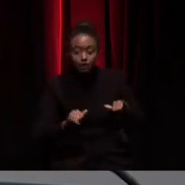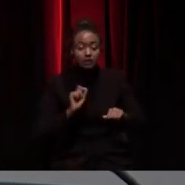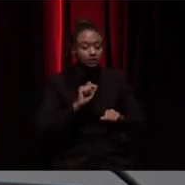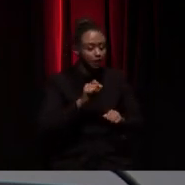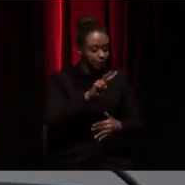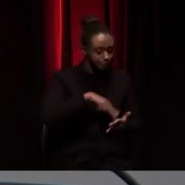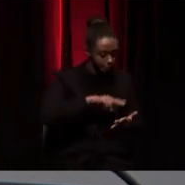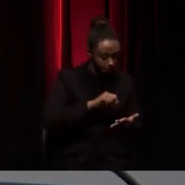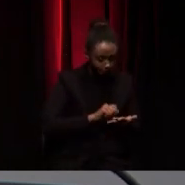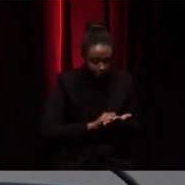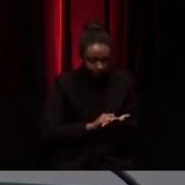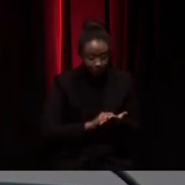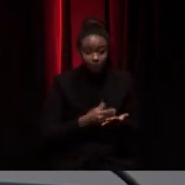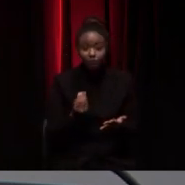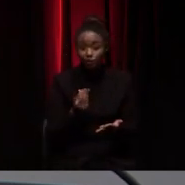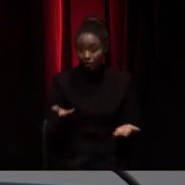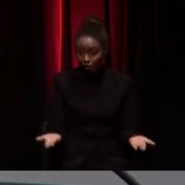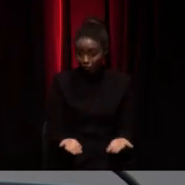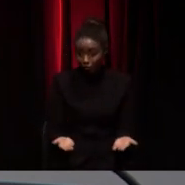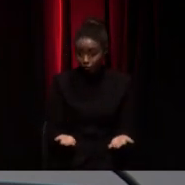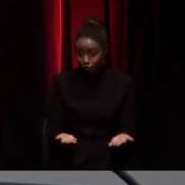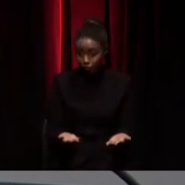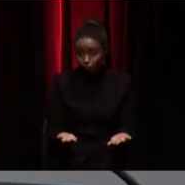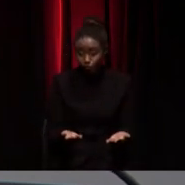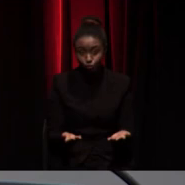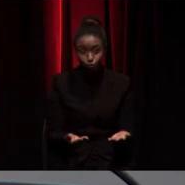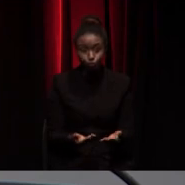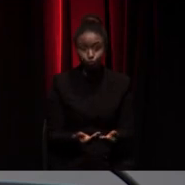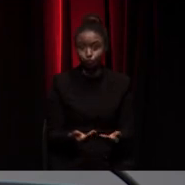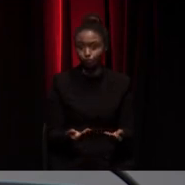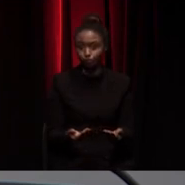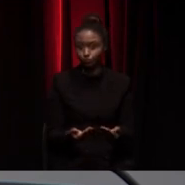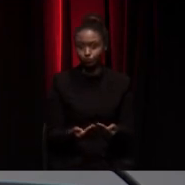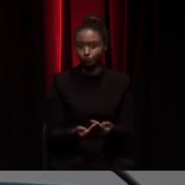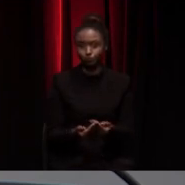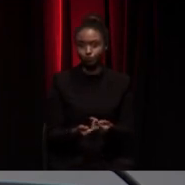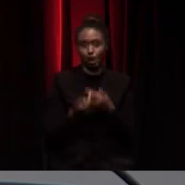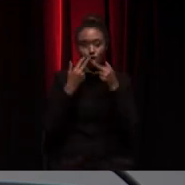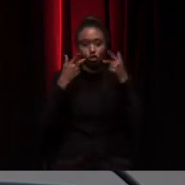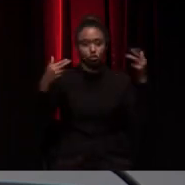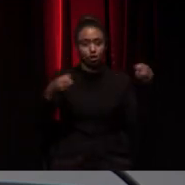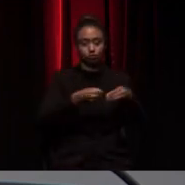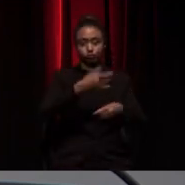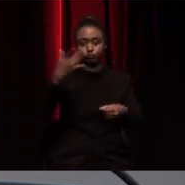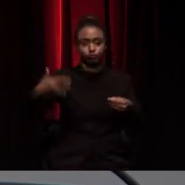With today’s crazy contents and all the fake news